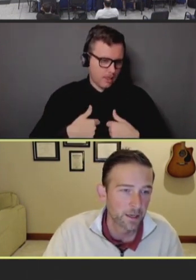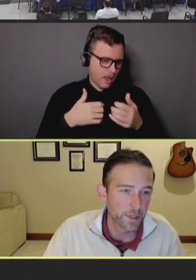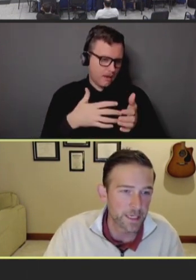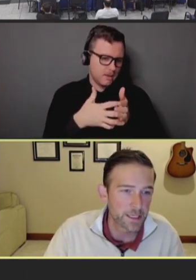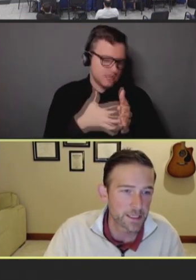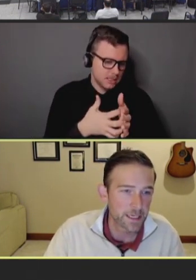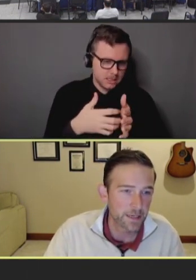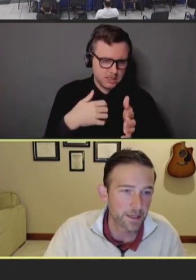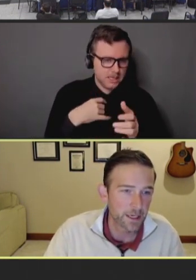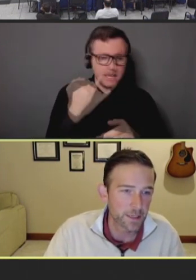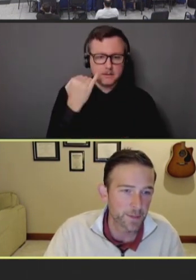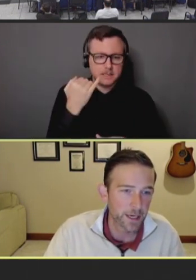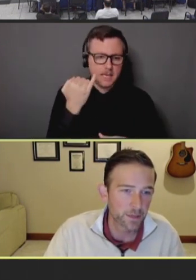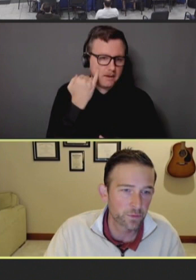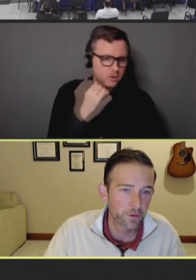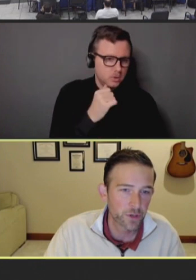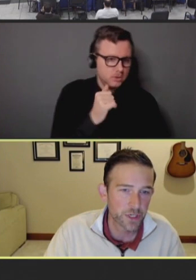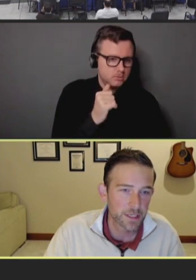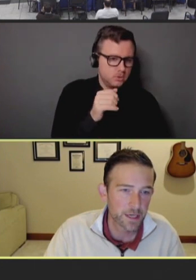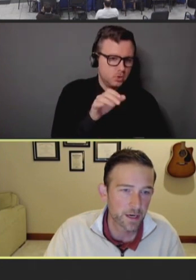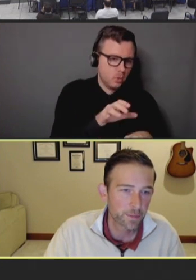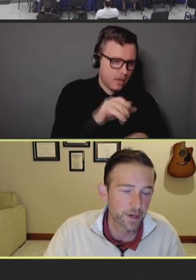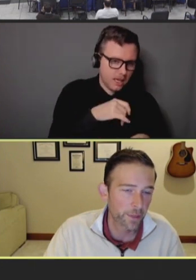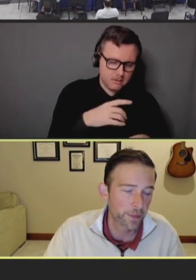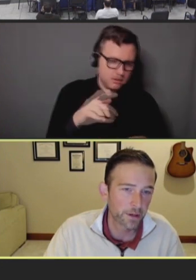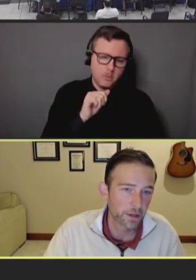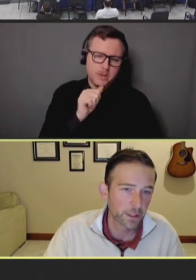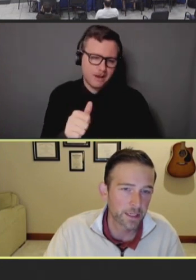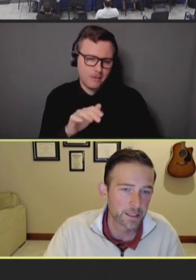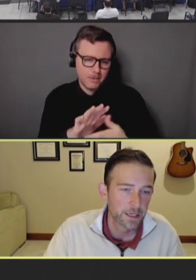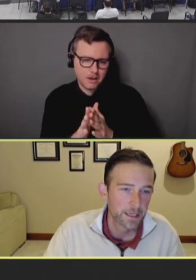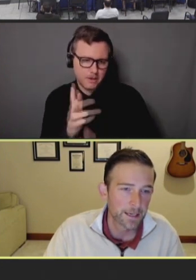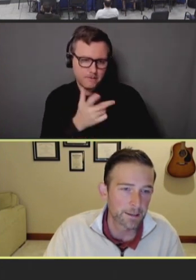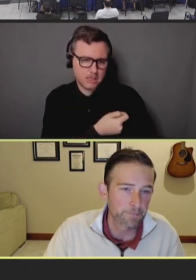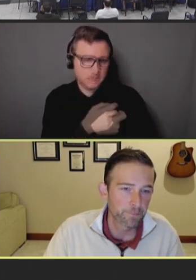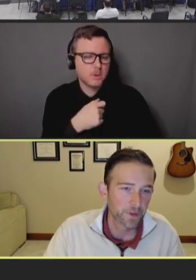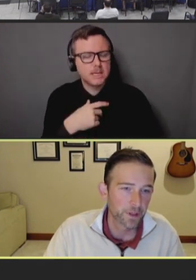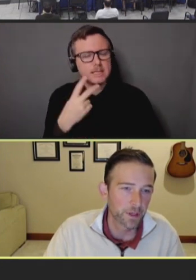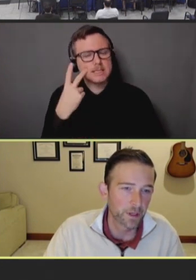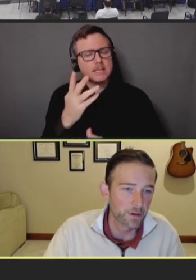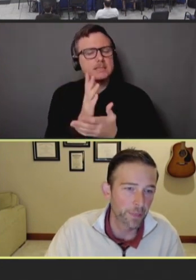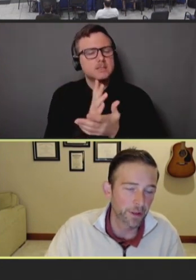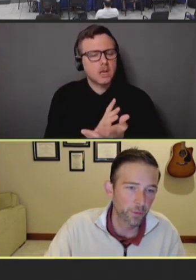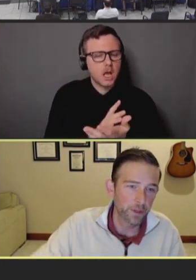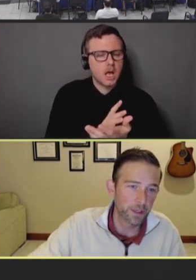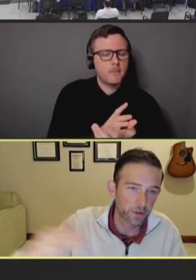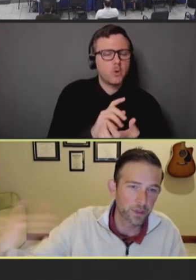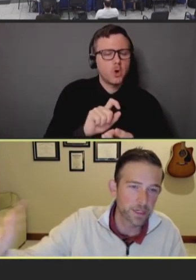We did see the expected reversions there, but nothing nearly -- nothing that increasing